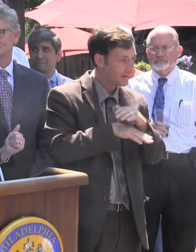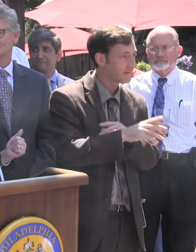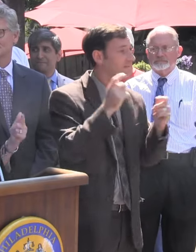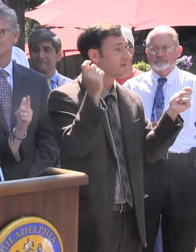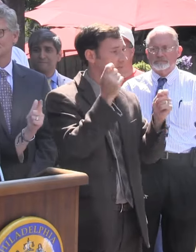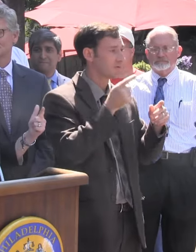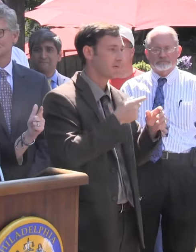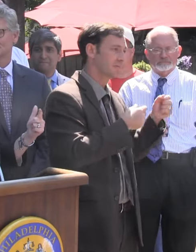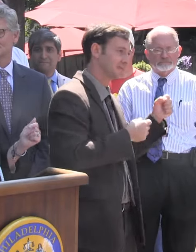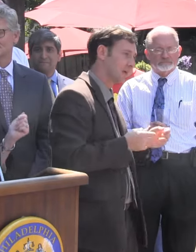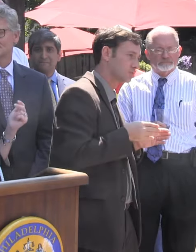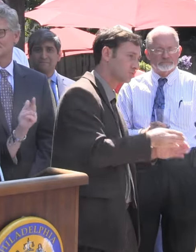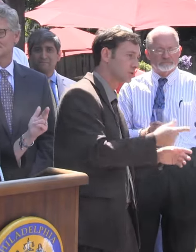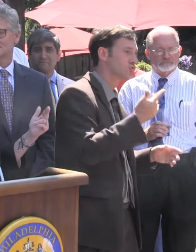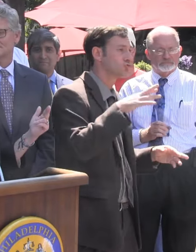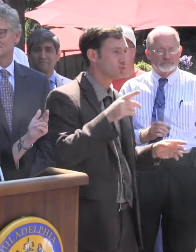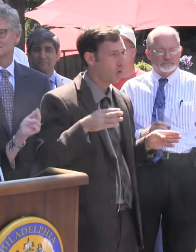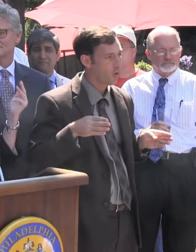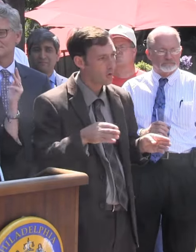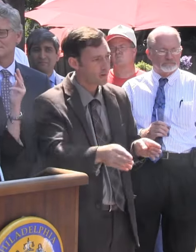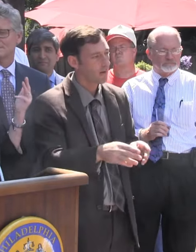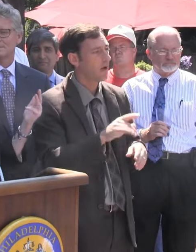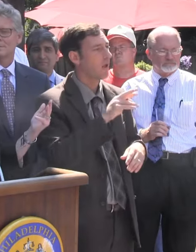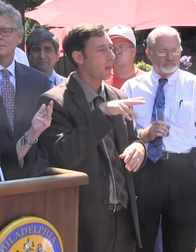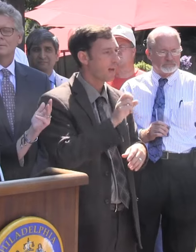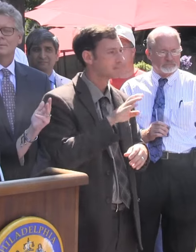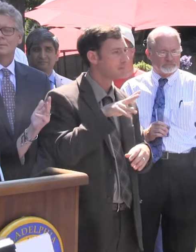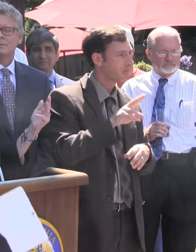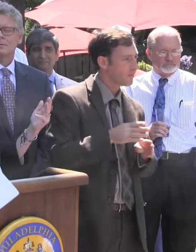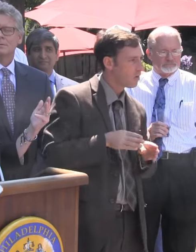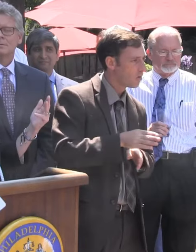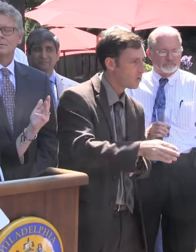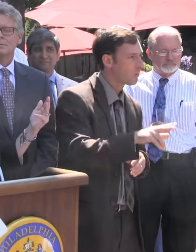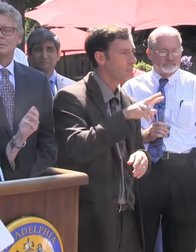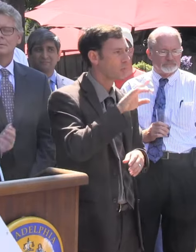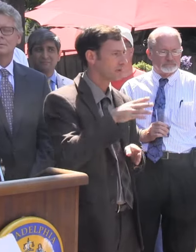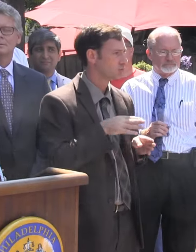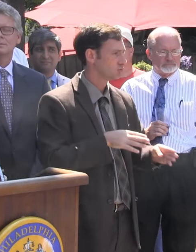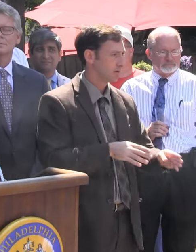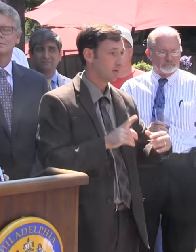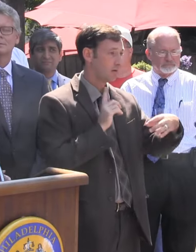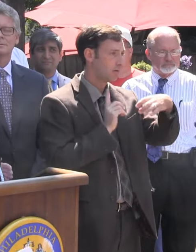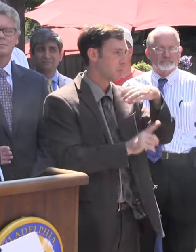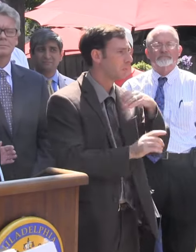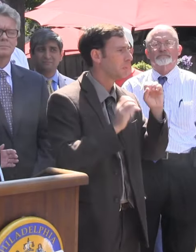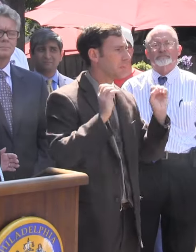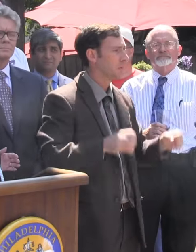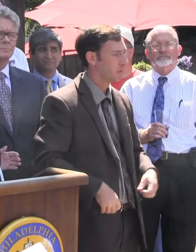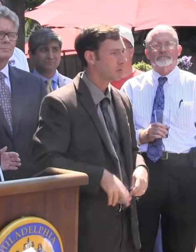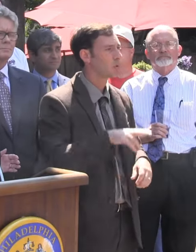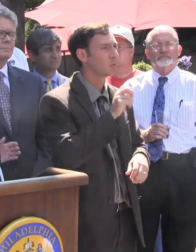Street, Girard Avenue, Columbus Boulevard, or 38th street. US Secret Service security